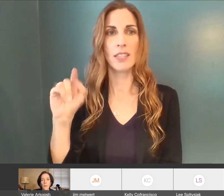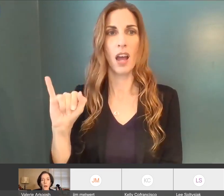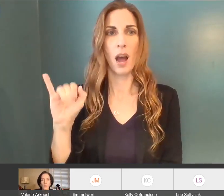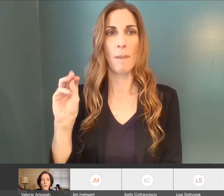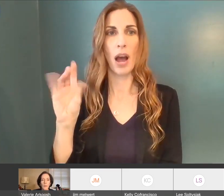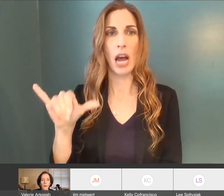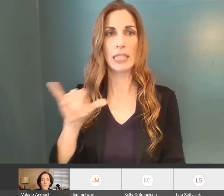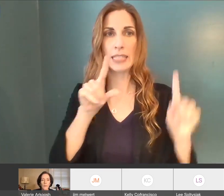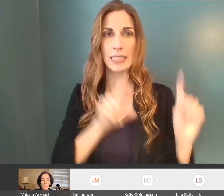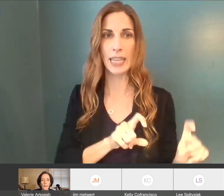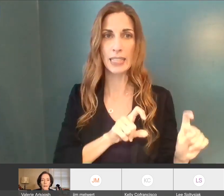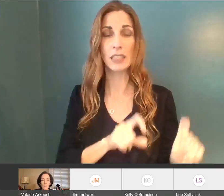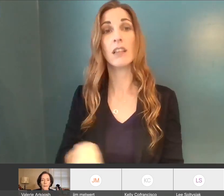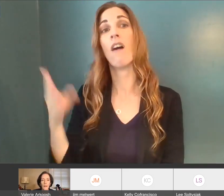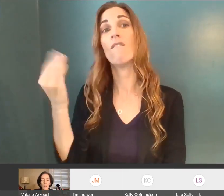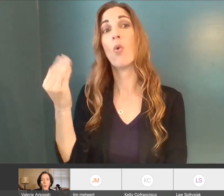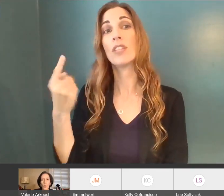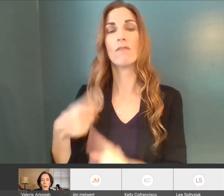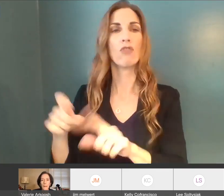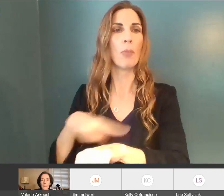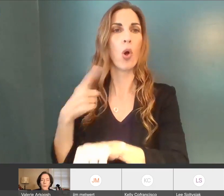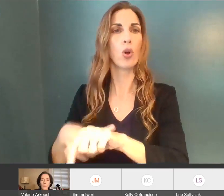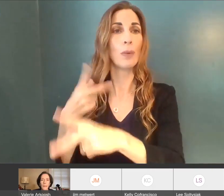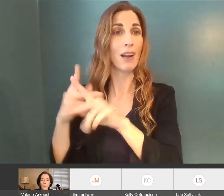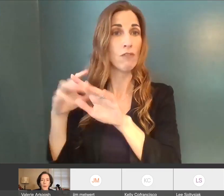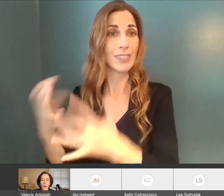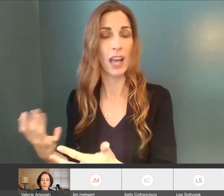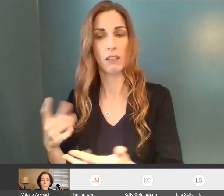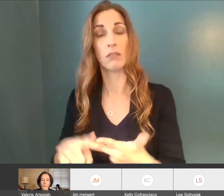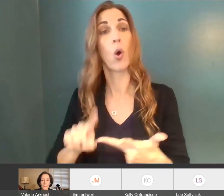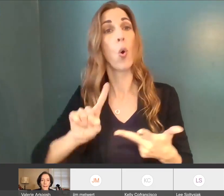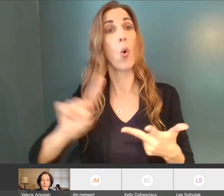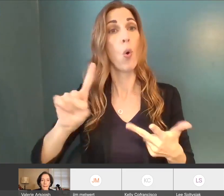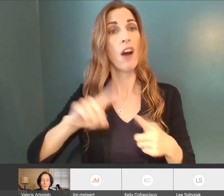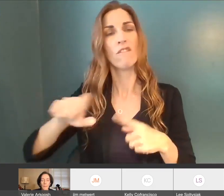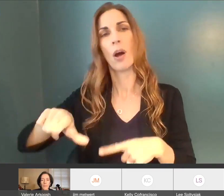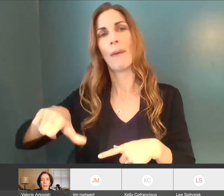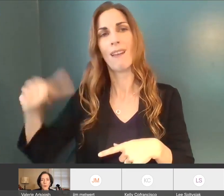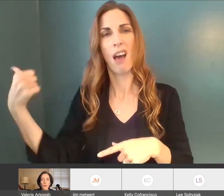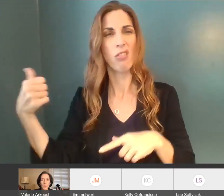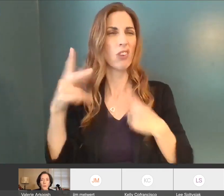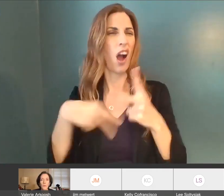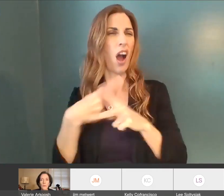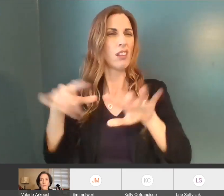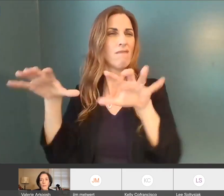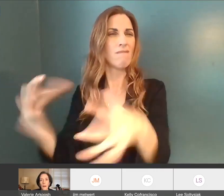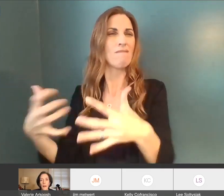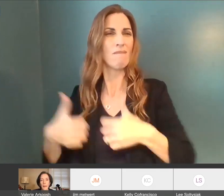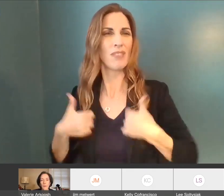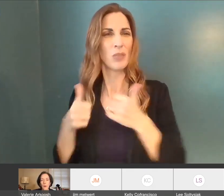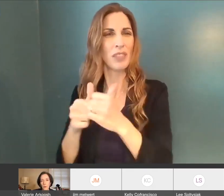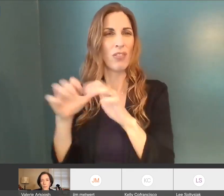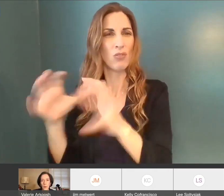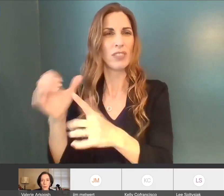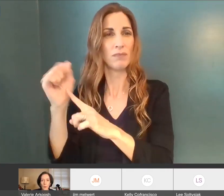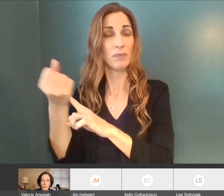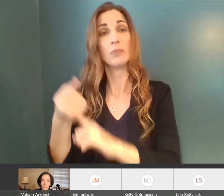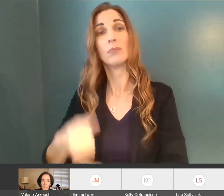from long-term care facilities, one is from another congregate setting, and 255 are from our community.